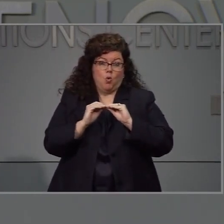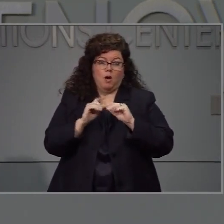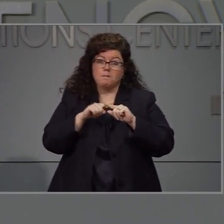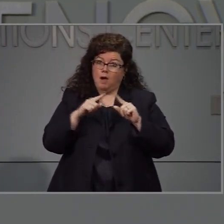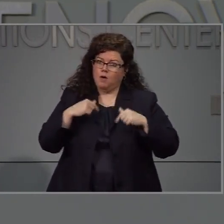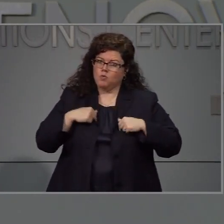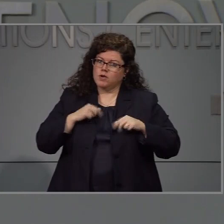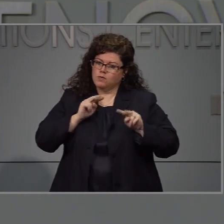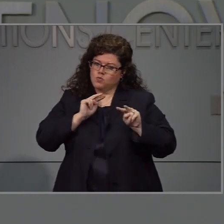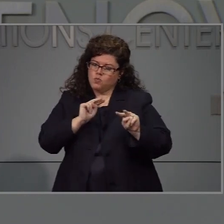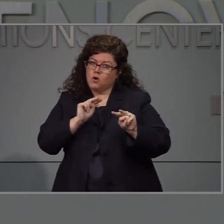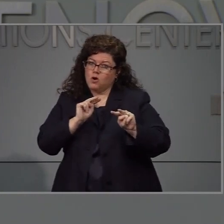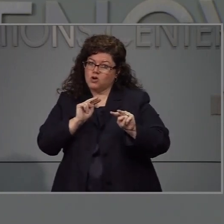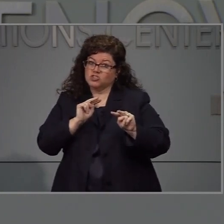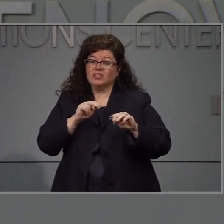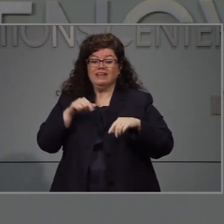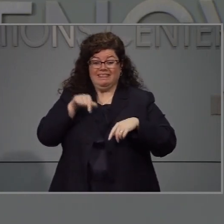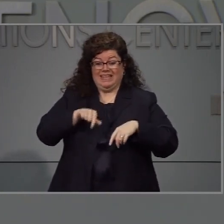STEP FORWARD AS THE GOVERNOR